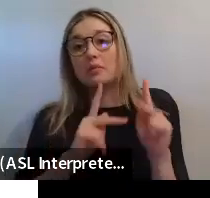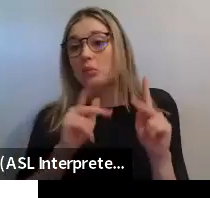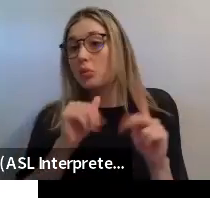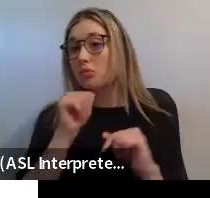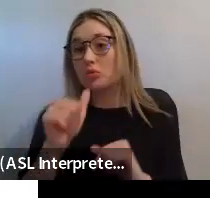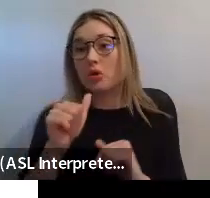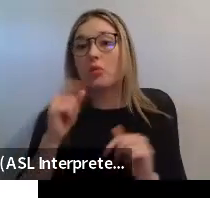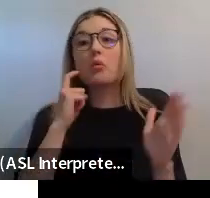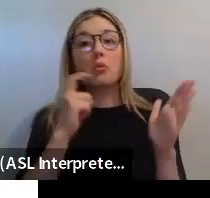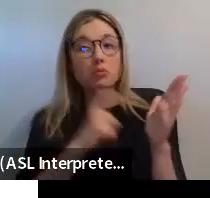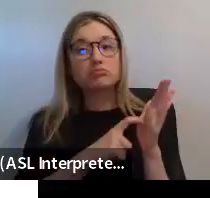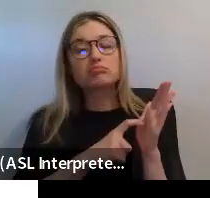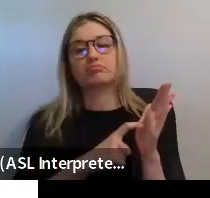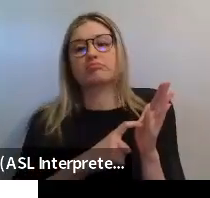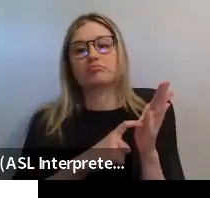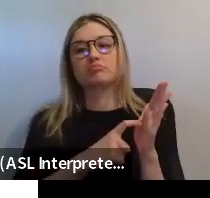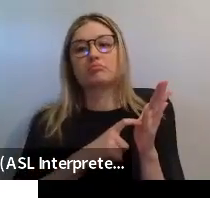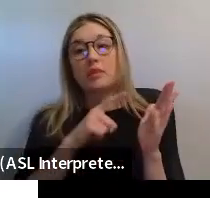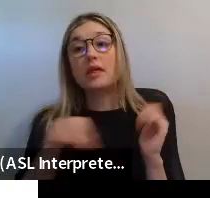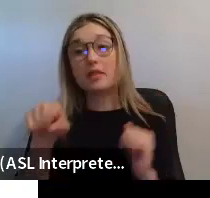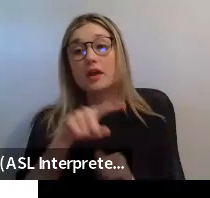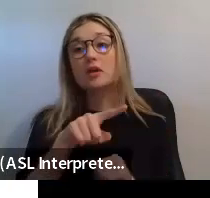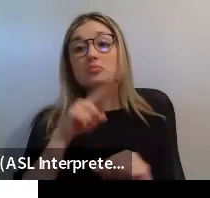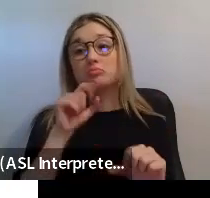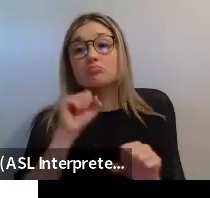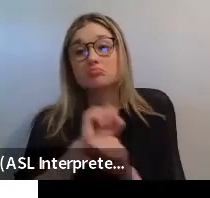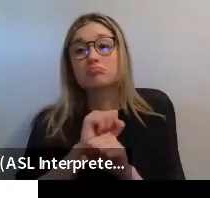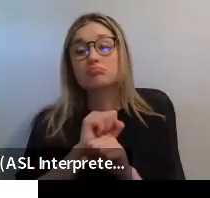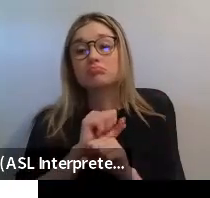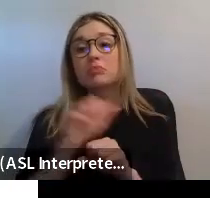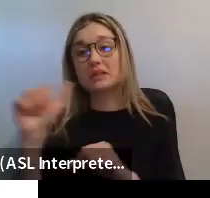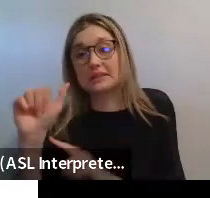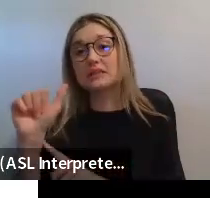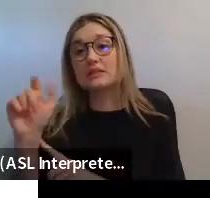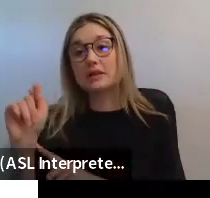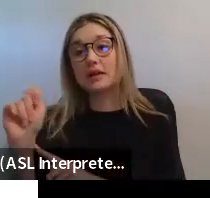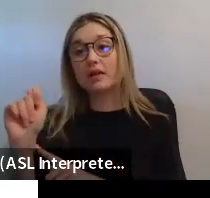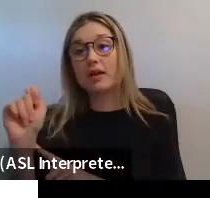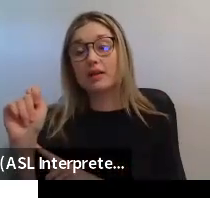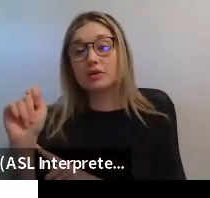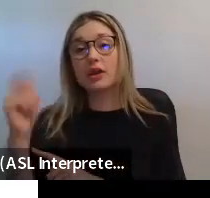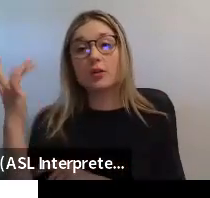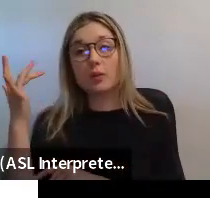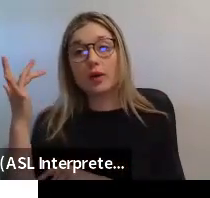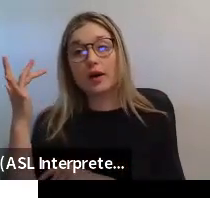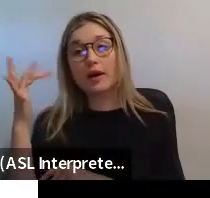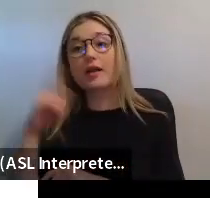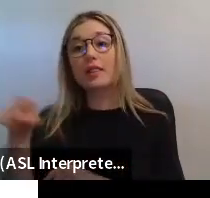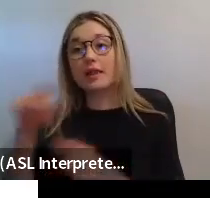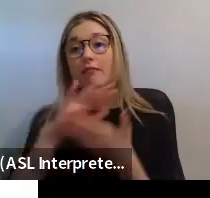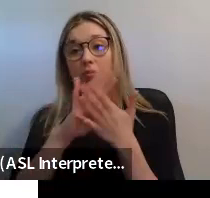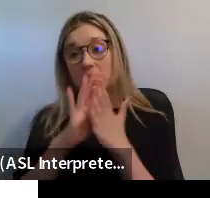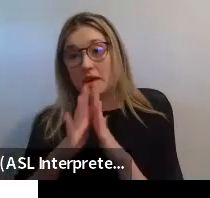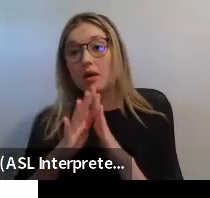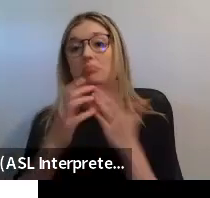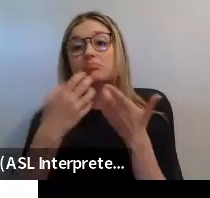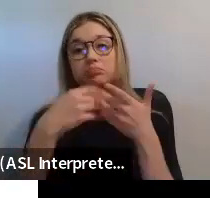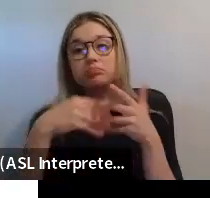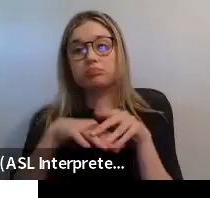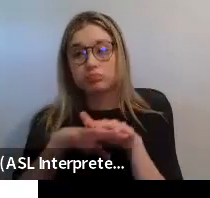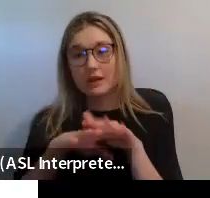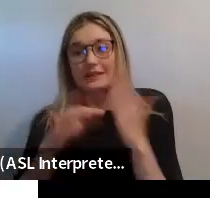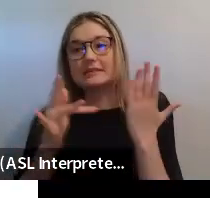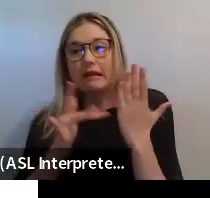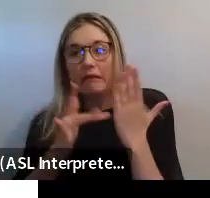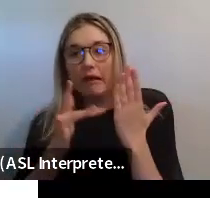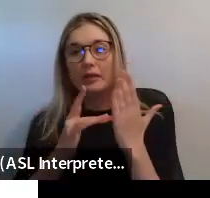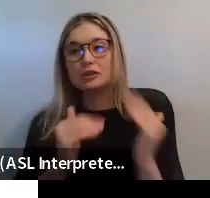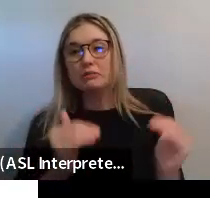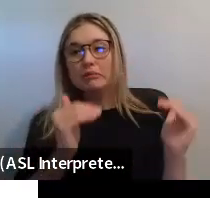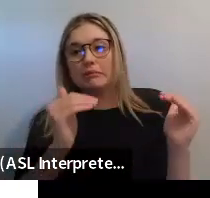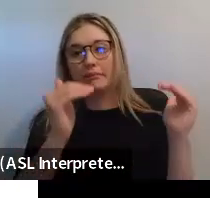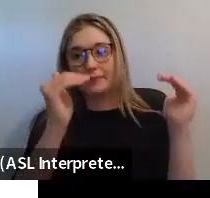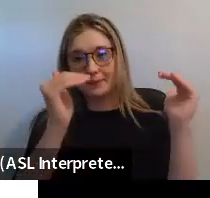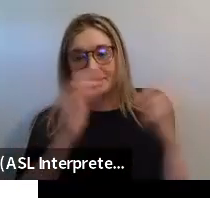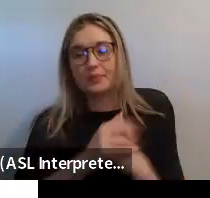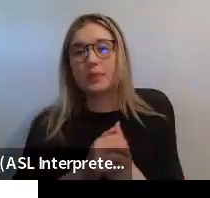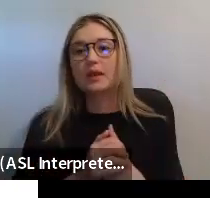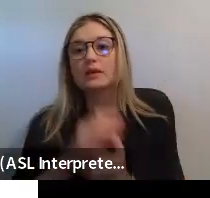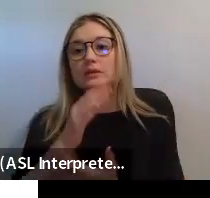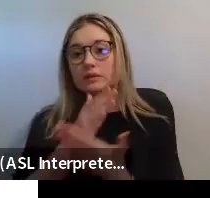There are some mainstream technologies that I think people don't necessarily recognize that that are assistive technologies because they have become more mainstream.